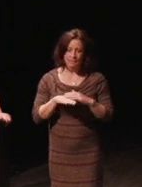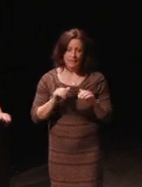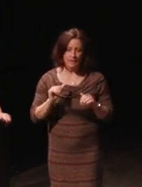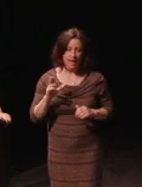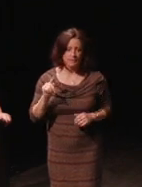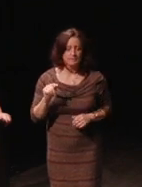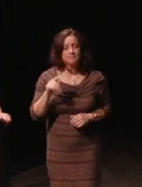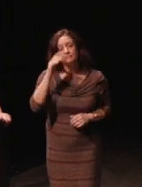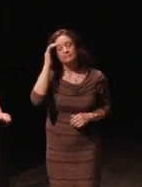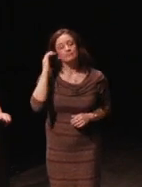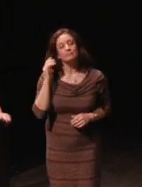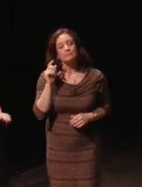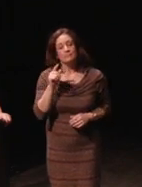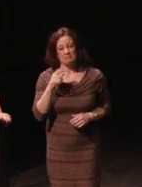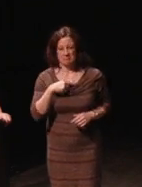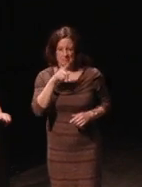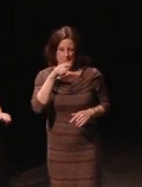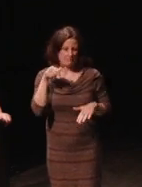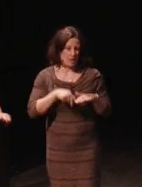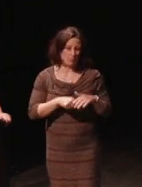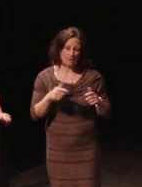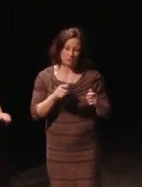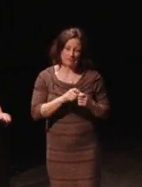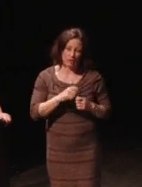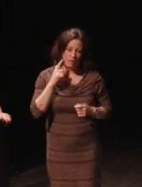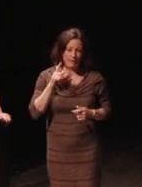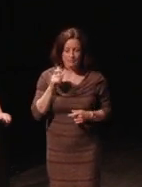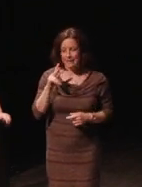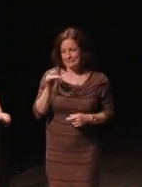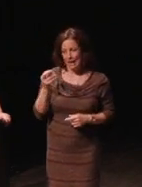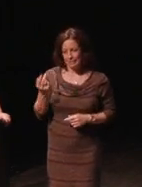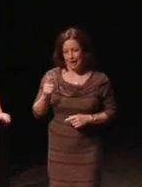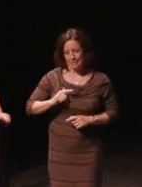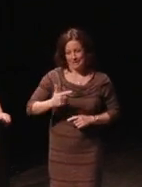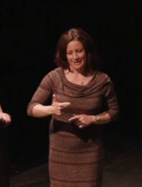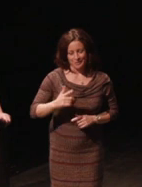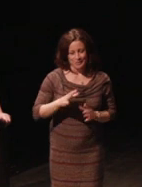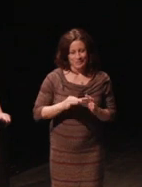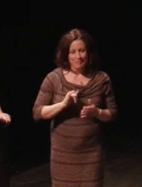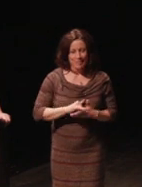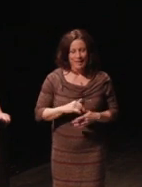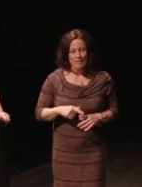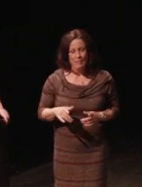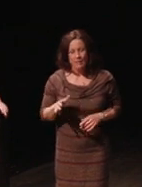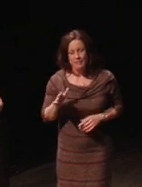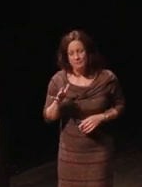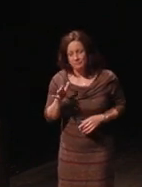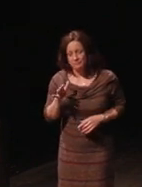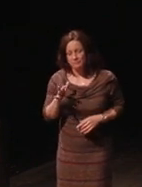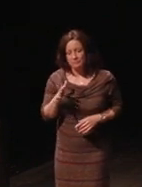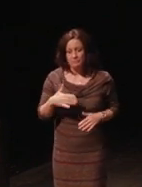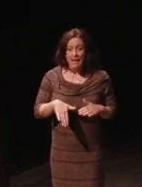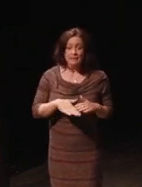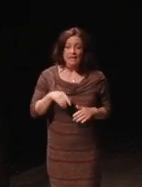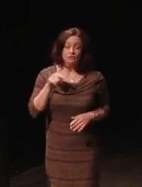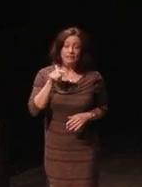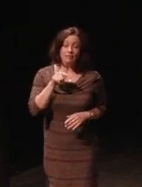I'm not going to get in to much detail on this because Karen's going to be up next speaking about it. But essentially, this is a law